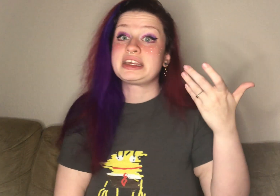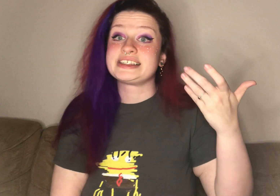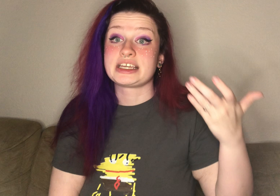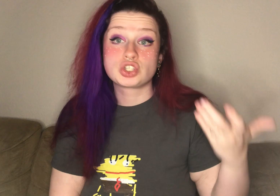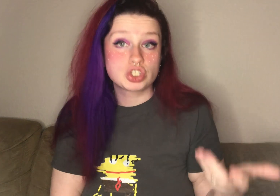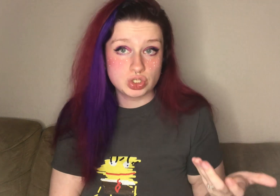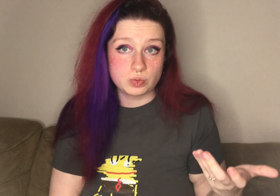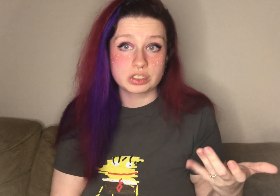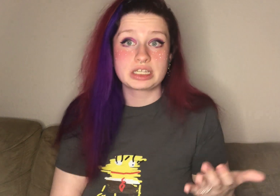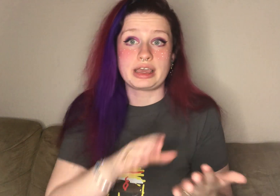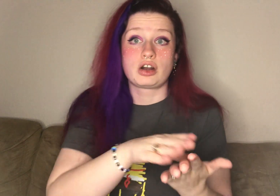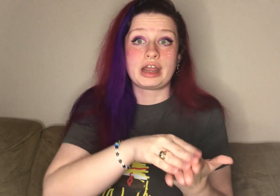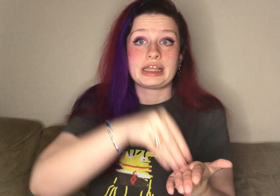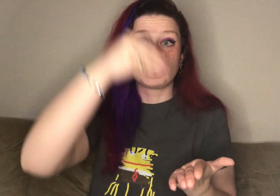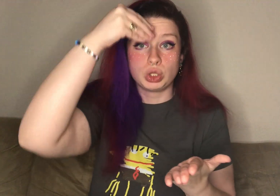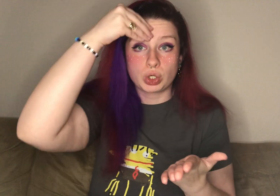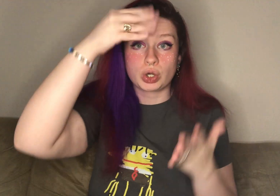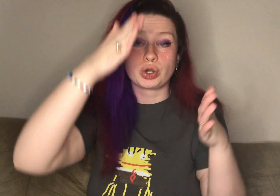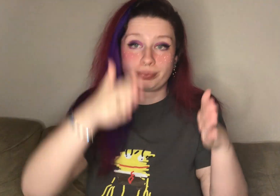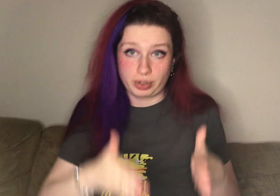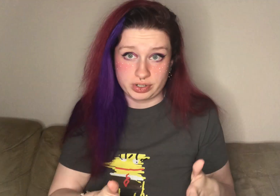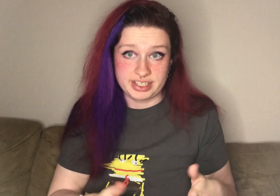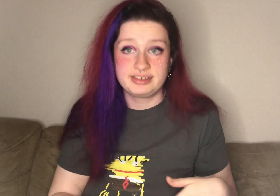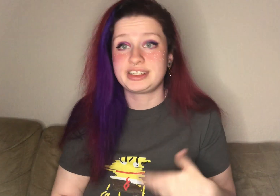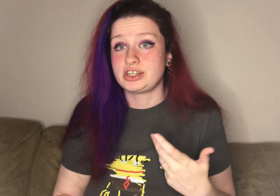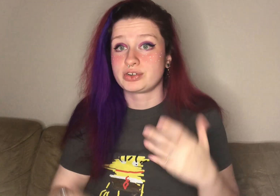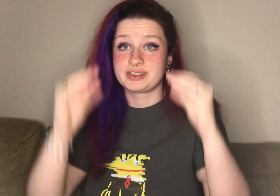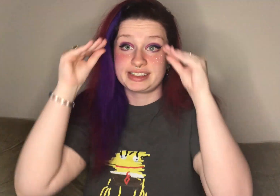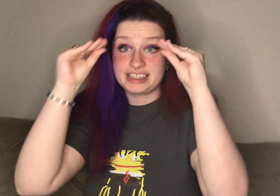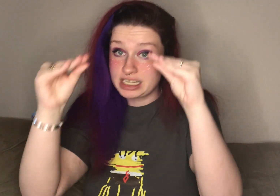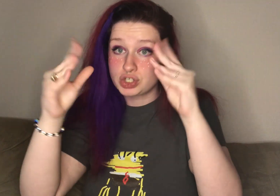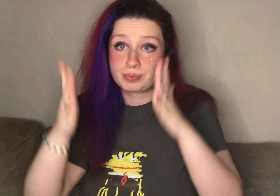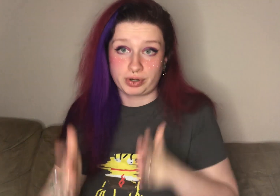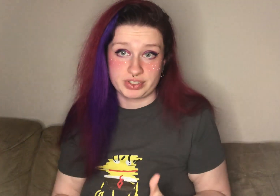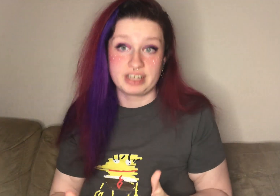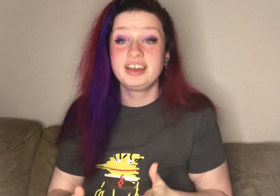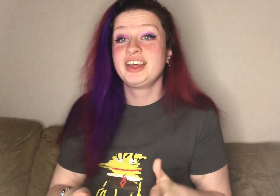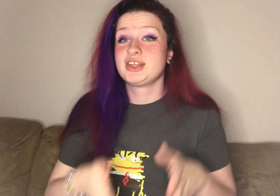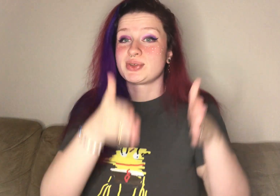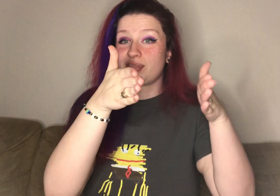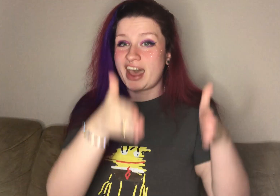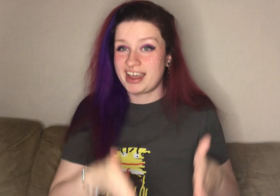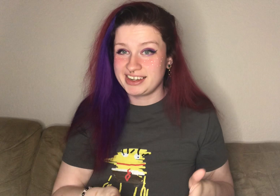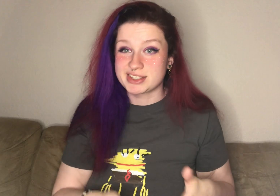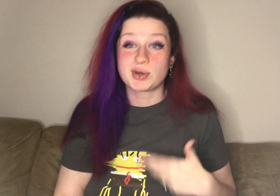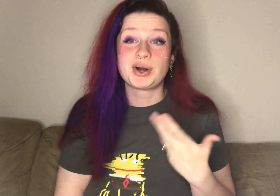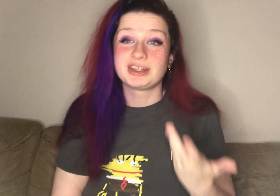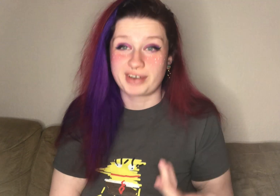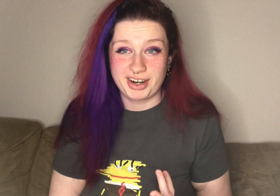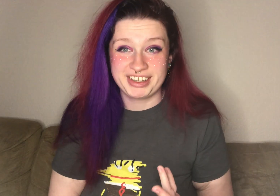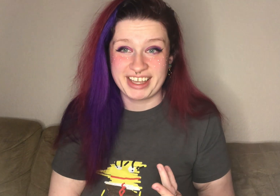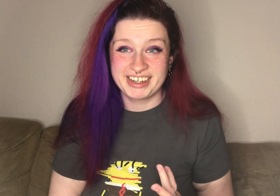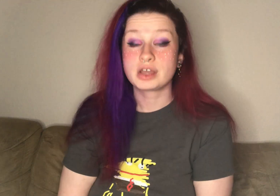is a student they are a learn-person teacher is a teach-person so that is the qualifier at the end